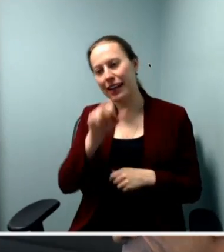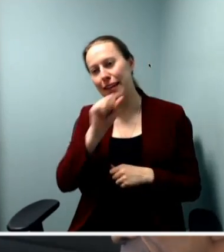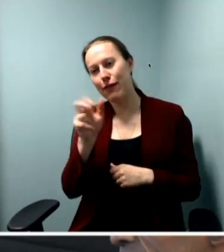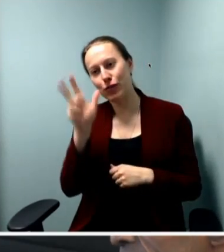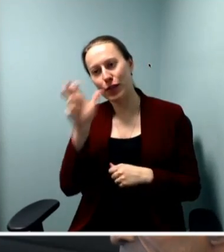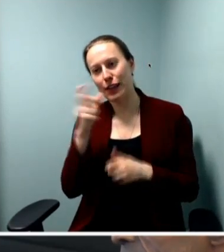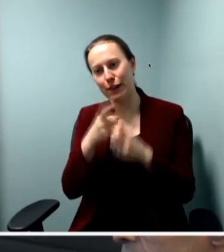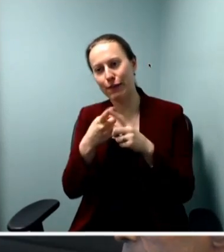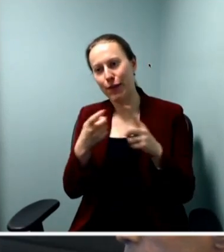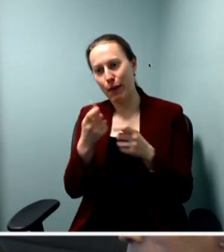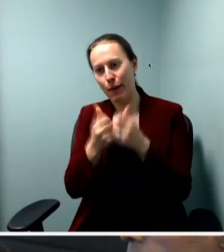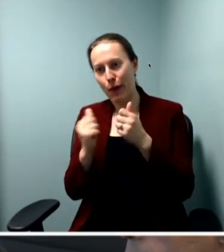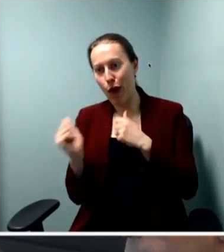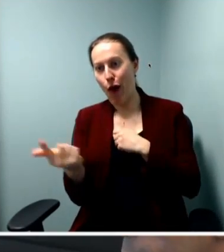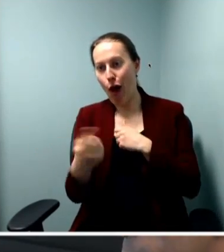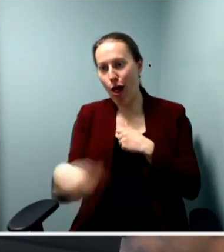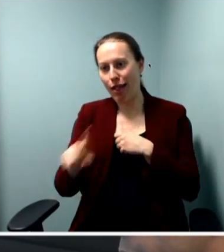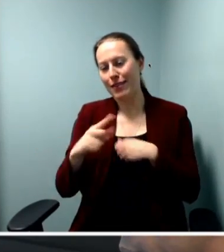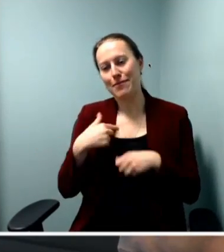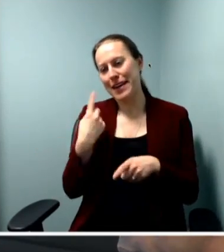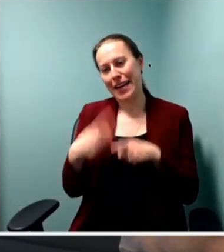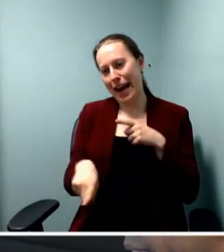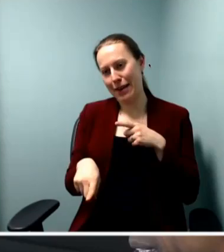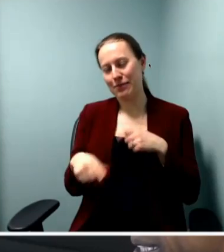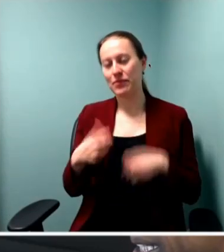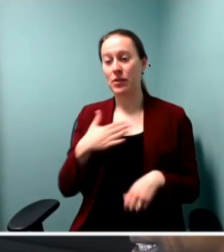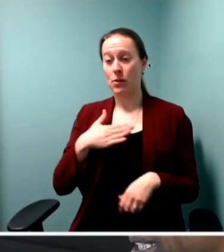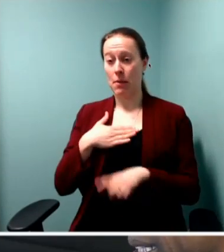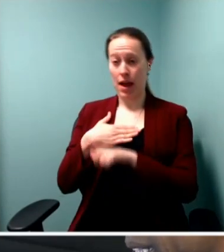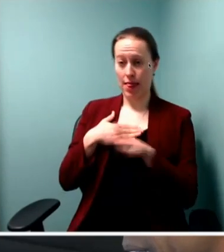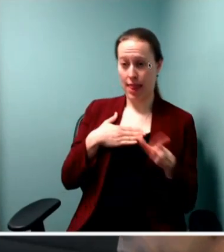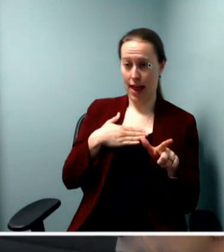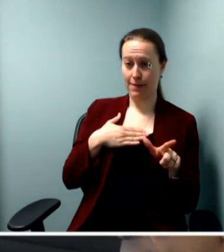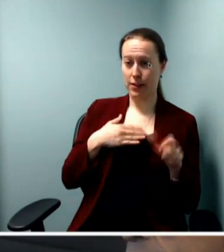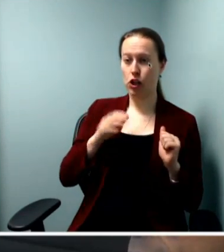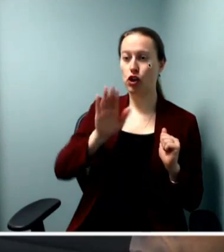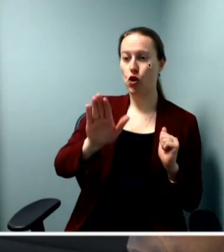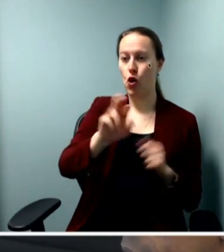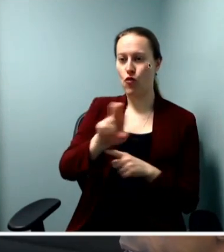So, first to my left, your right-- is poet and president